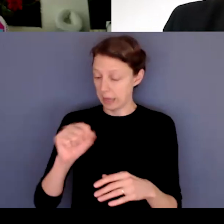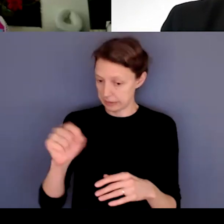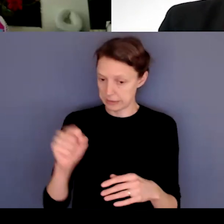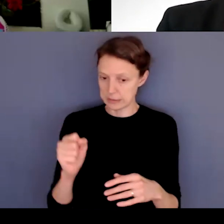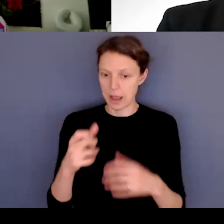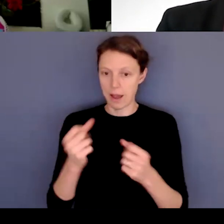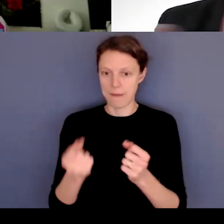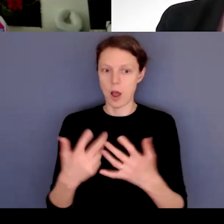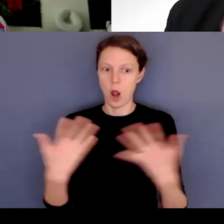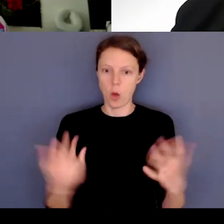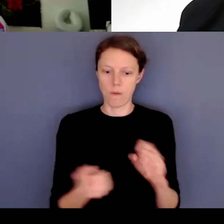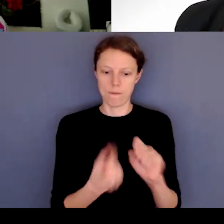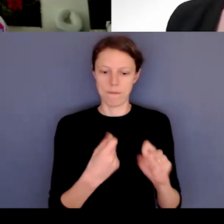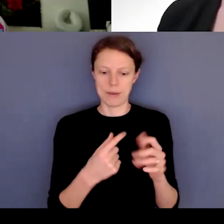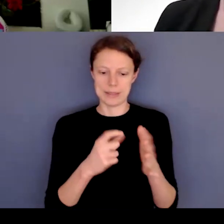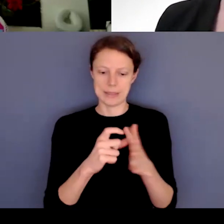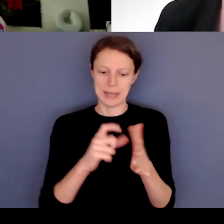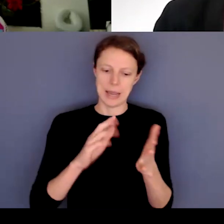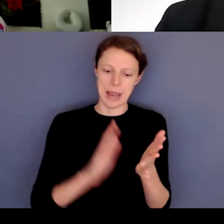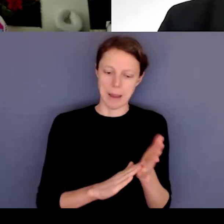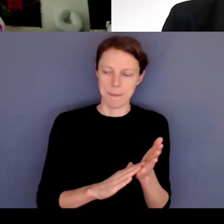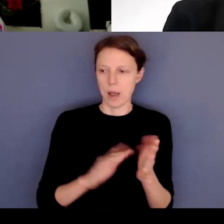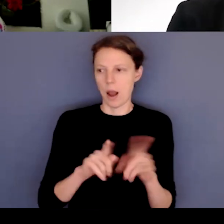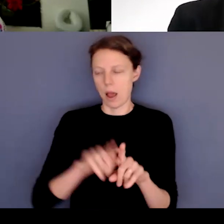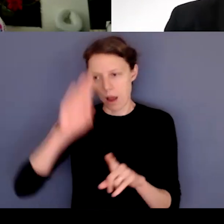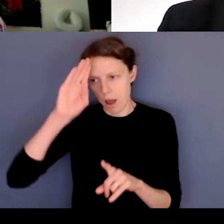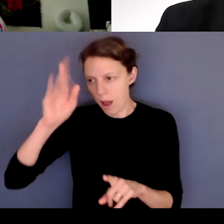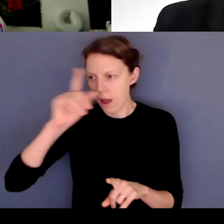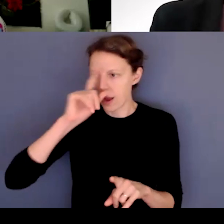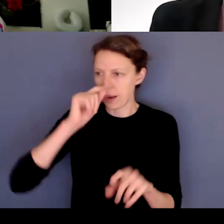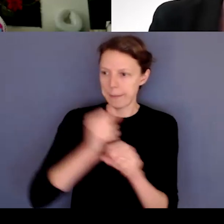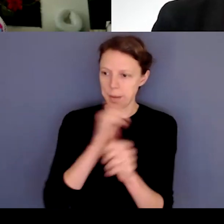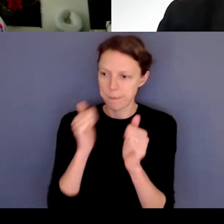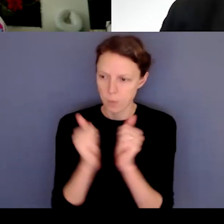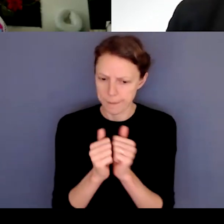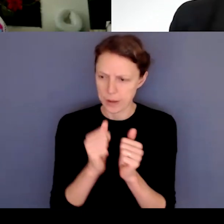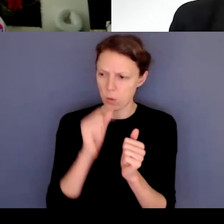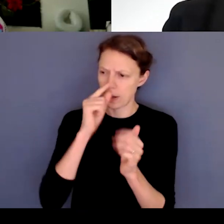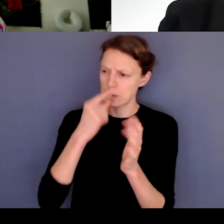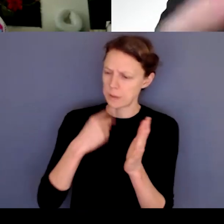We get a lot of DMS around H'i, can I make an appointment?' Or c'an you tell me if this is a legal issue?' We try to avoid